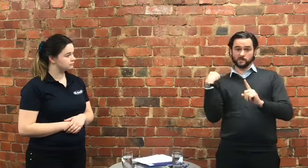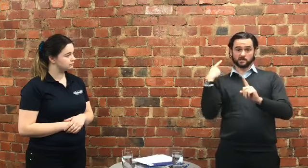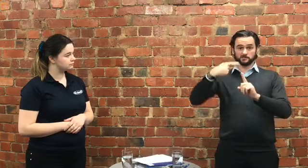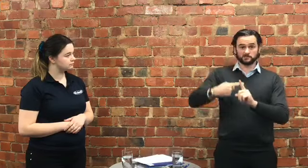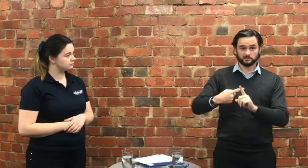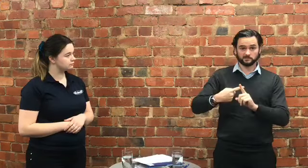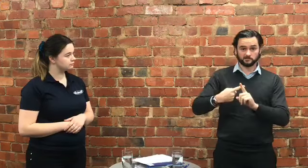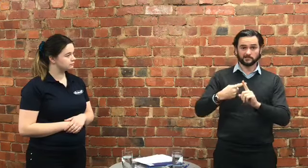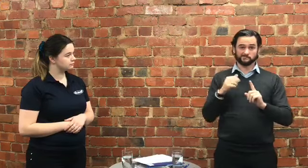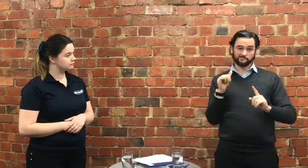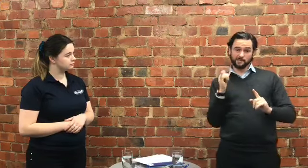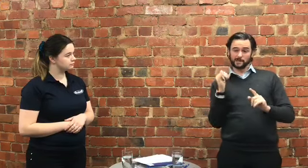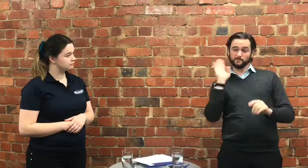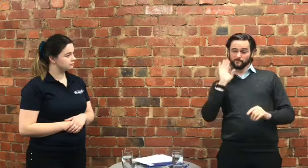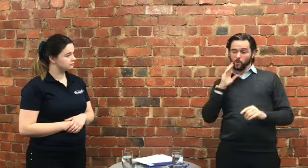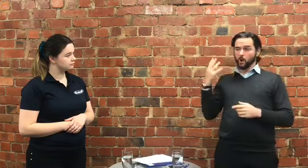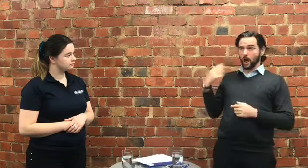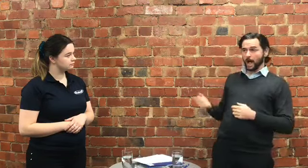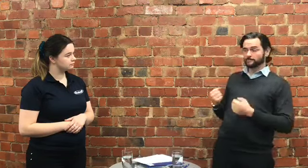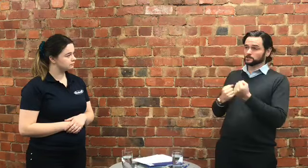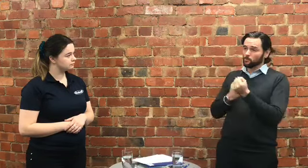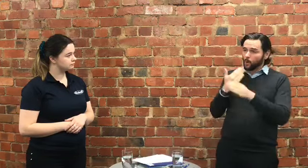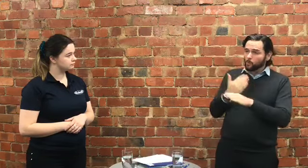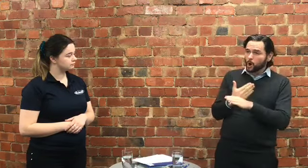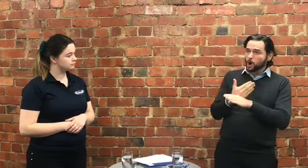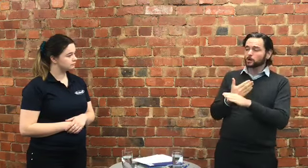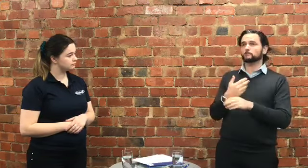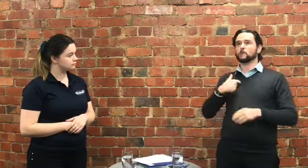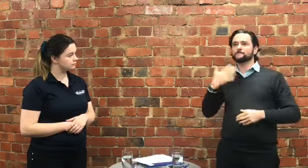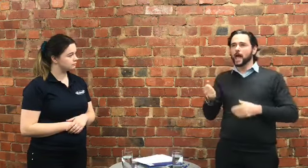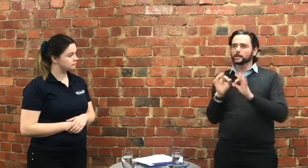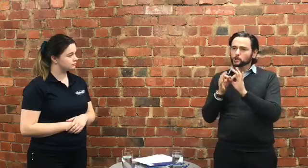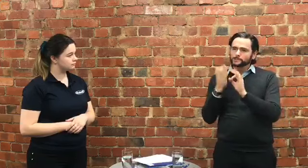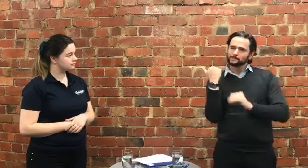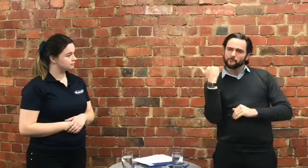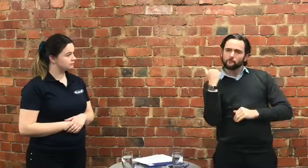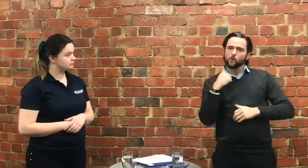When you receive services you need to think about